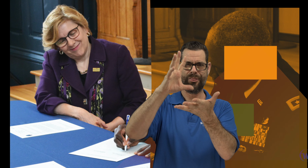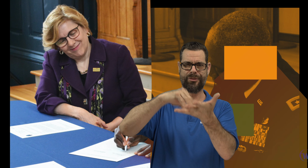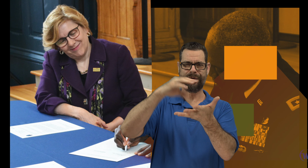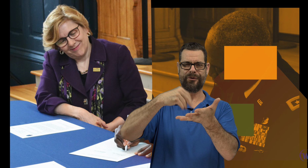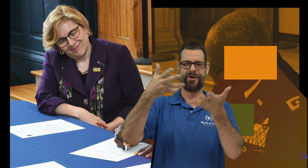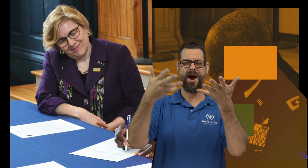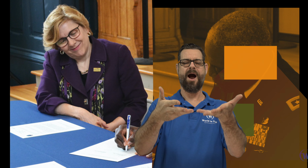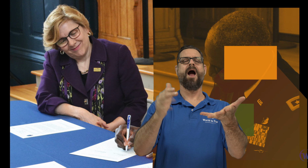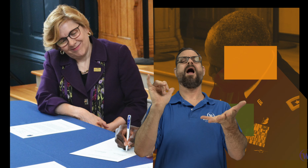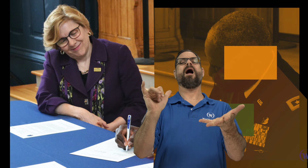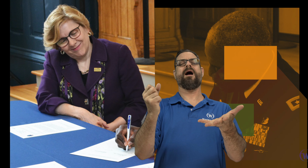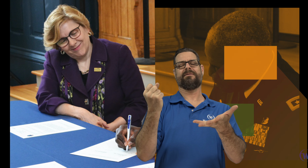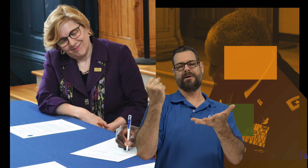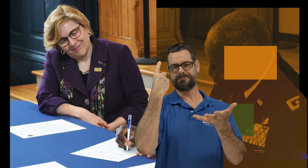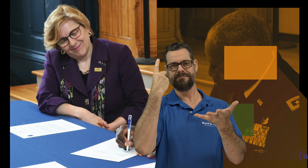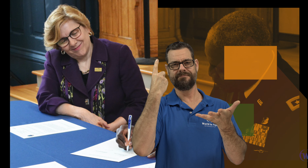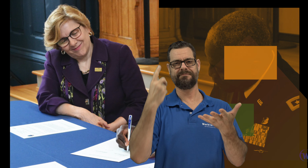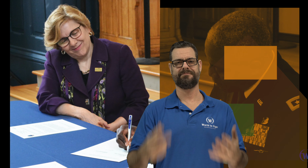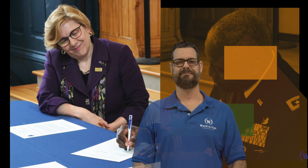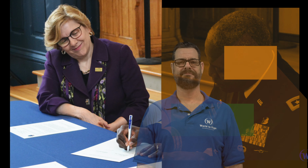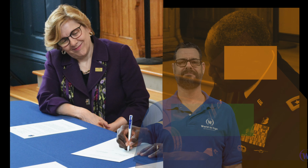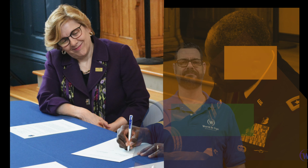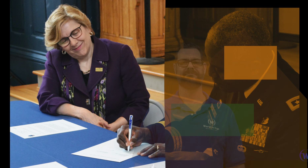and to foster education and understanding.